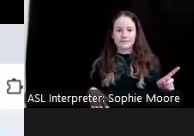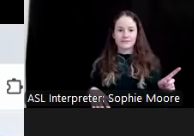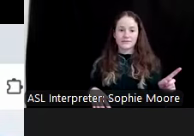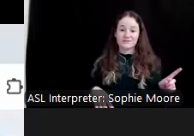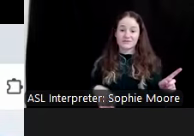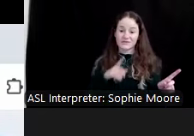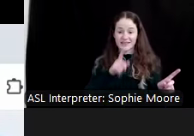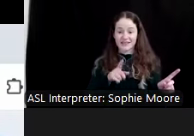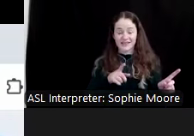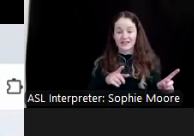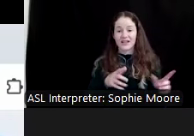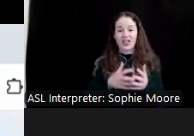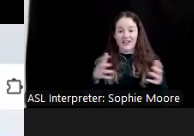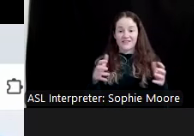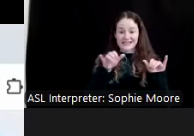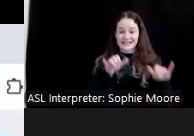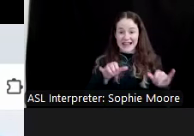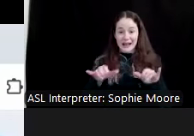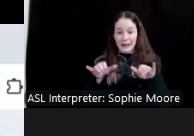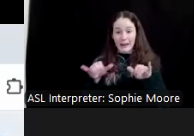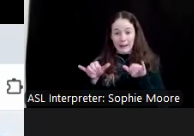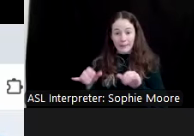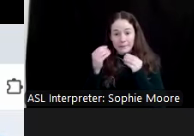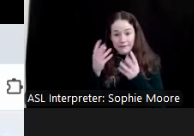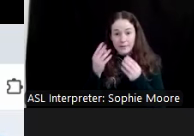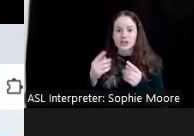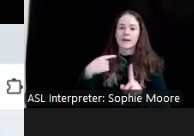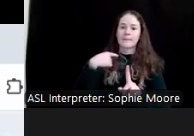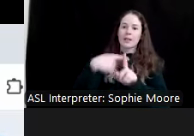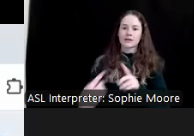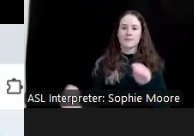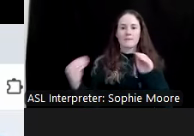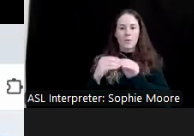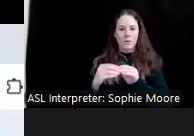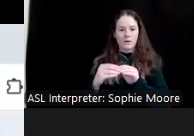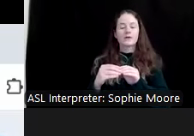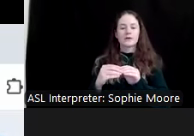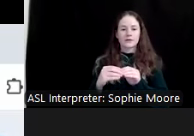plus more listed out. So in Lexington we have opportunities with links that you